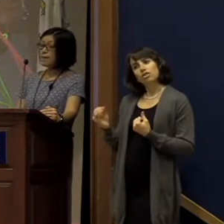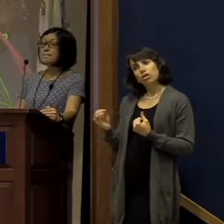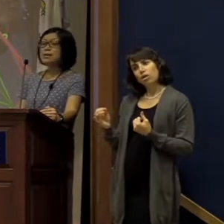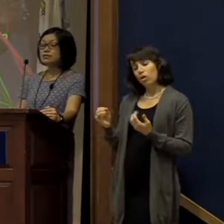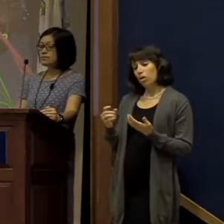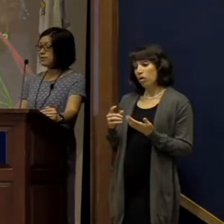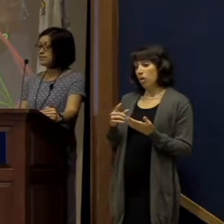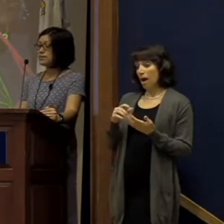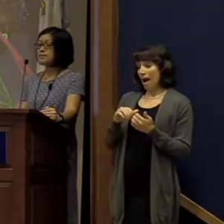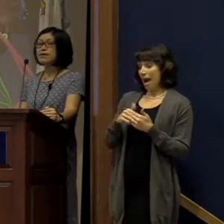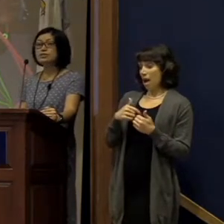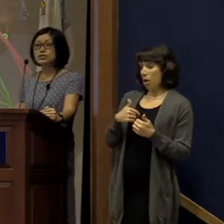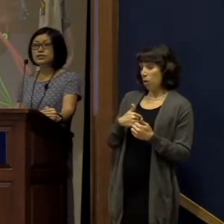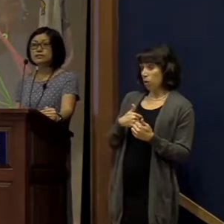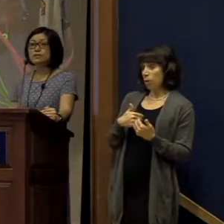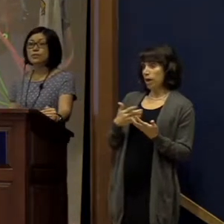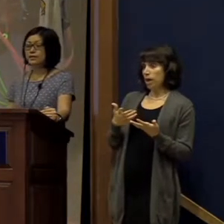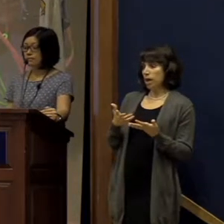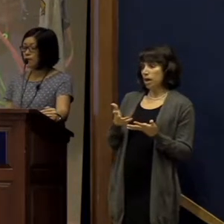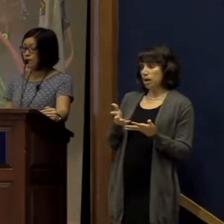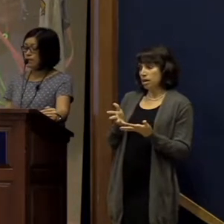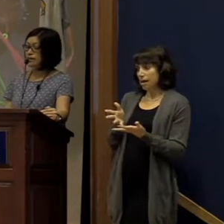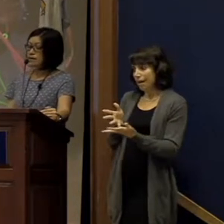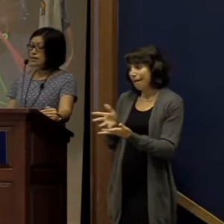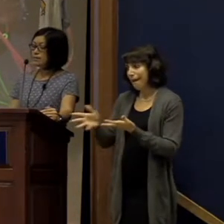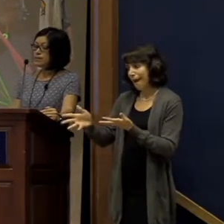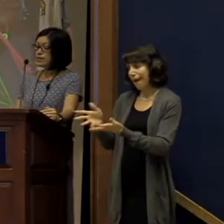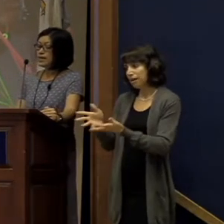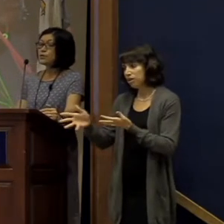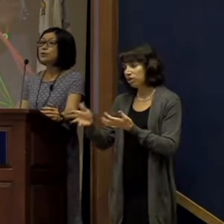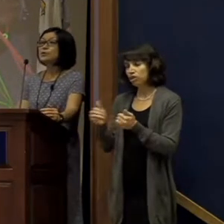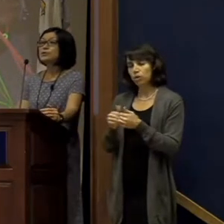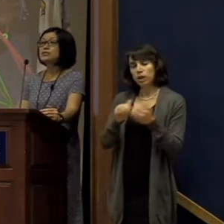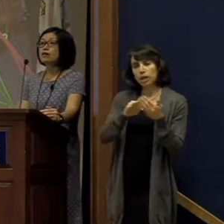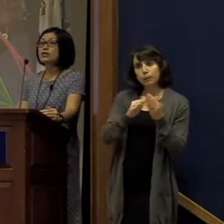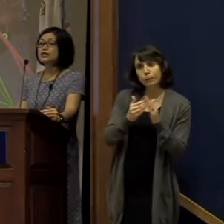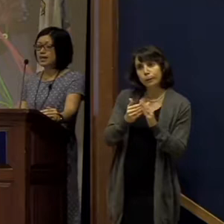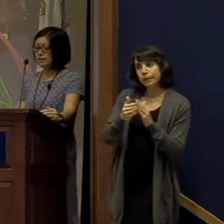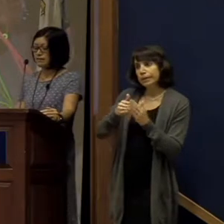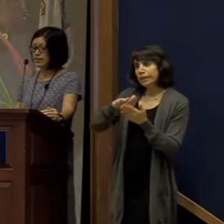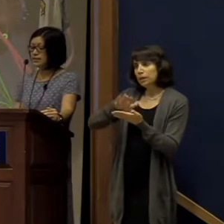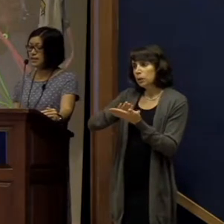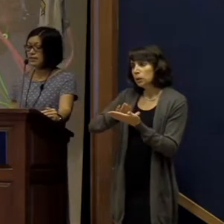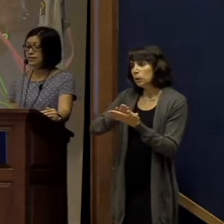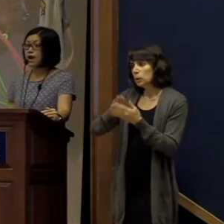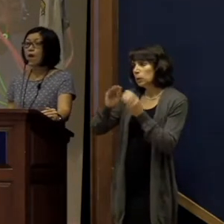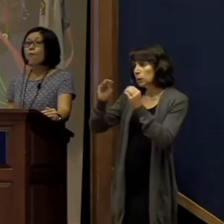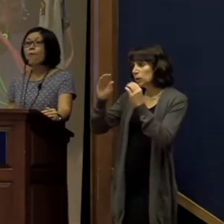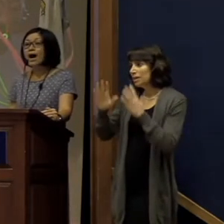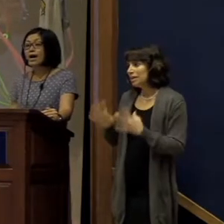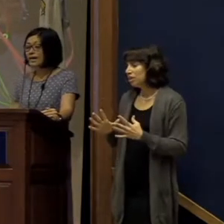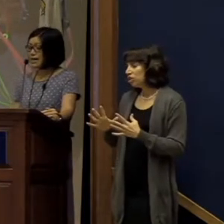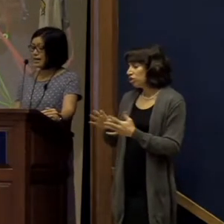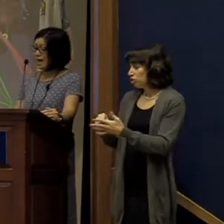multiple epistemologies ways of knowing communicate whose knowledge counts in size why and how